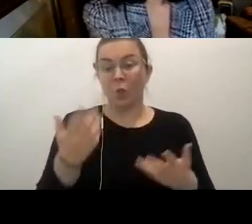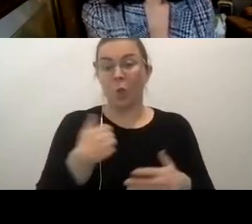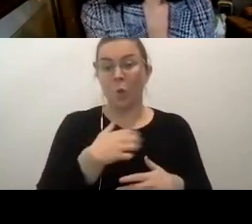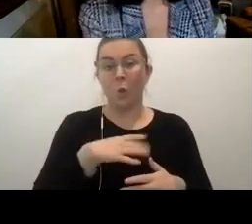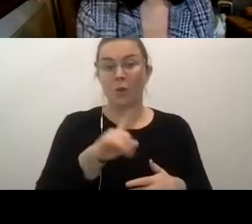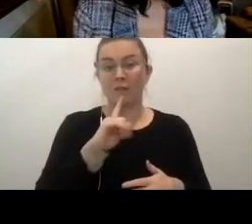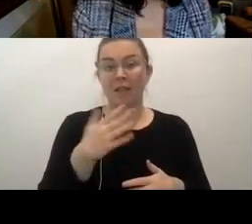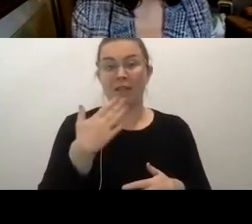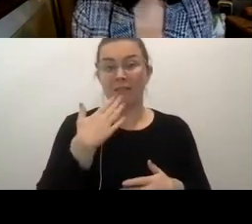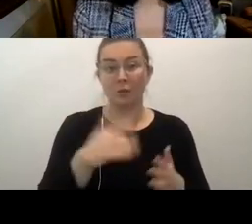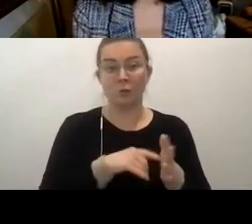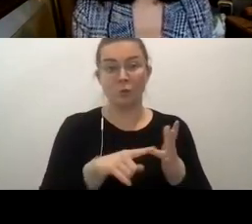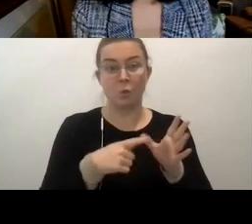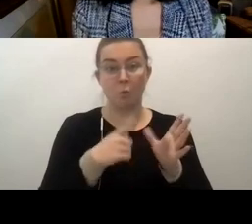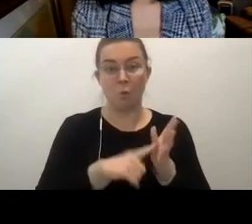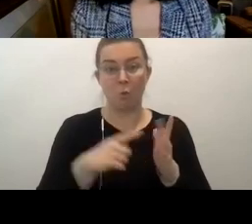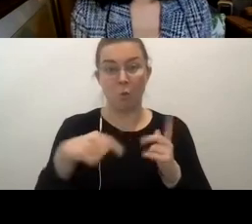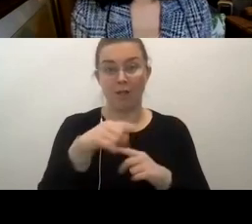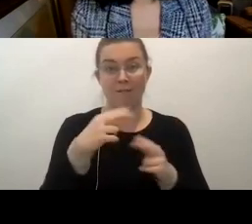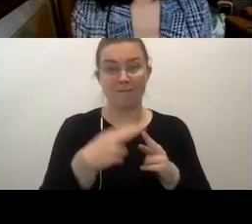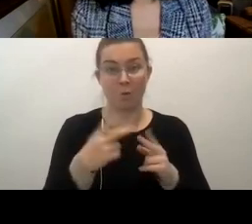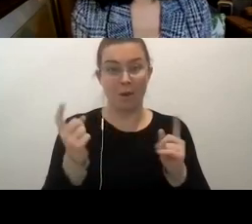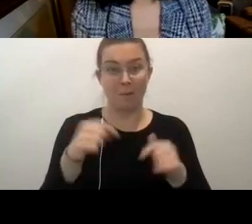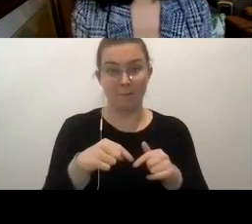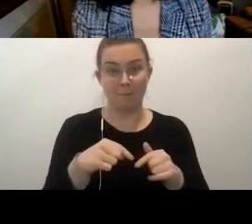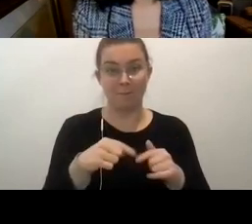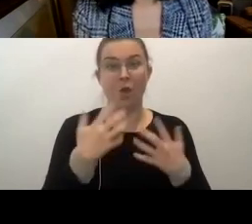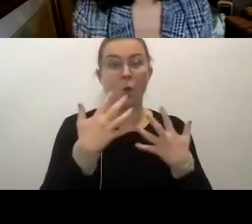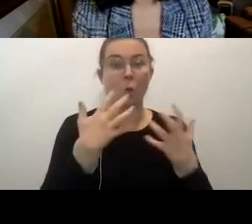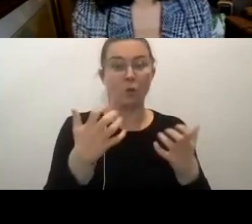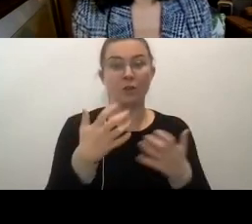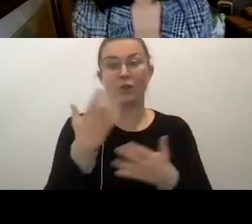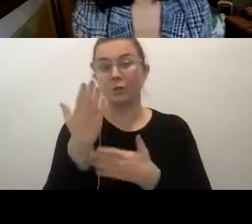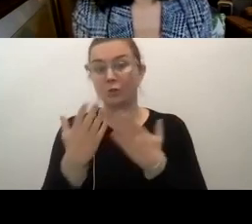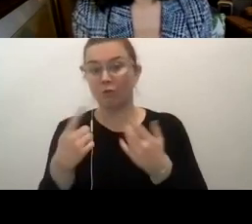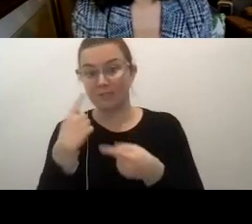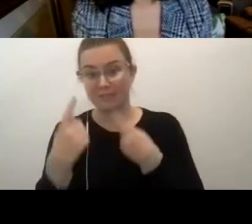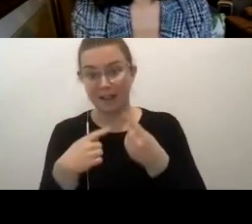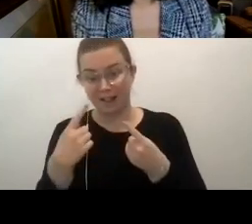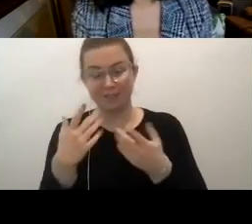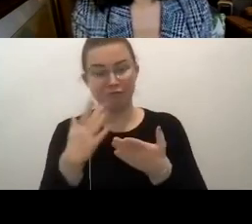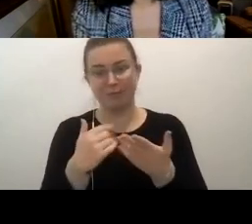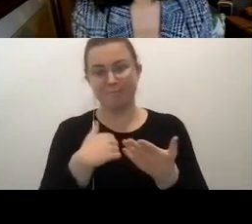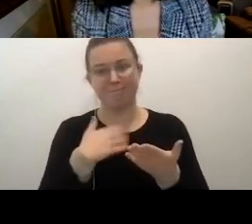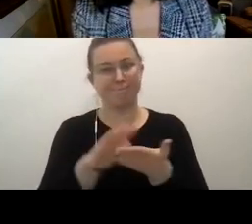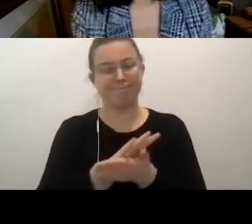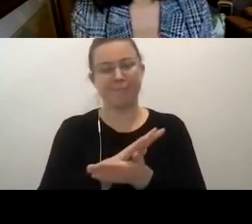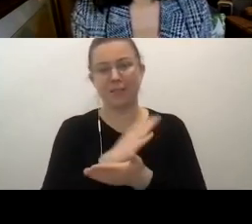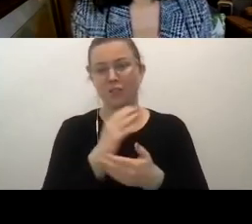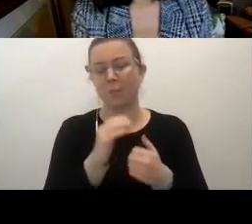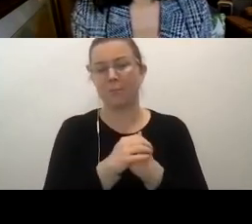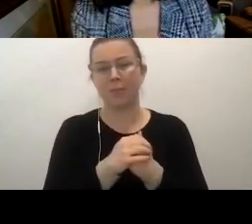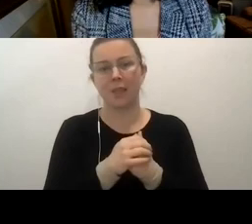of you for coming, both audience and storytellers. It's really been a pleasure. If anyone today